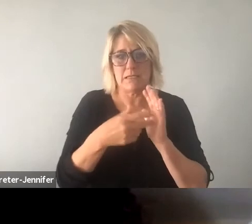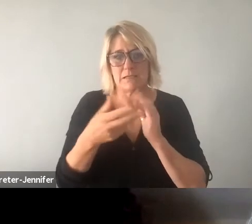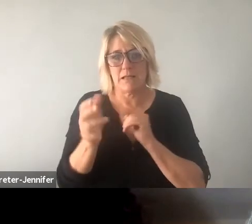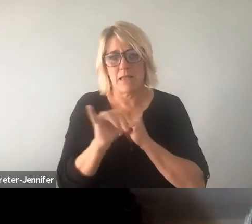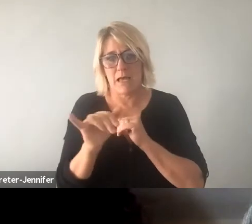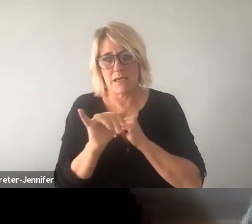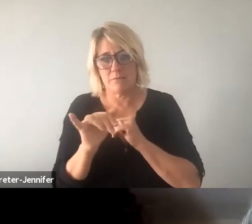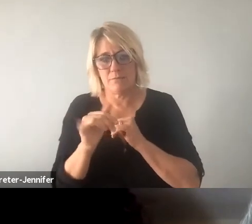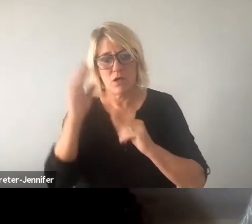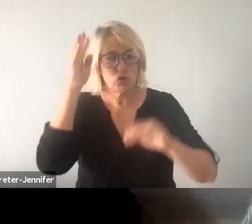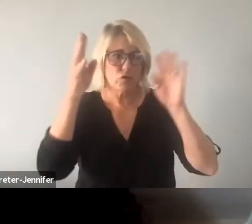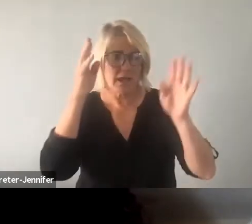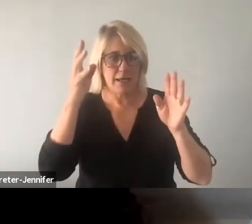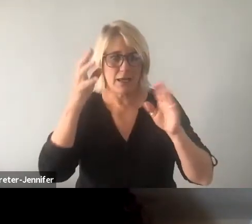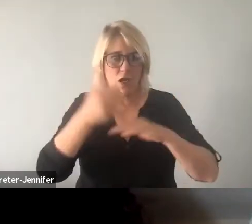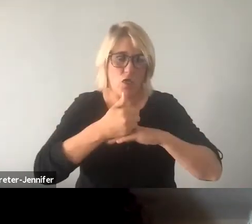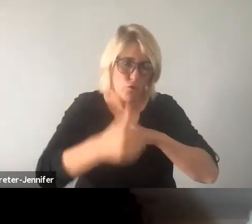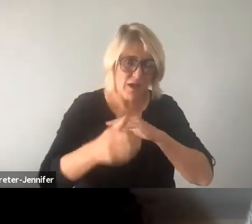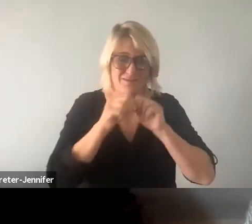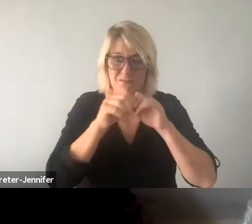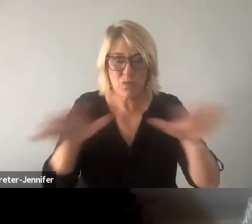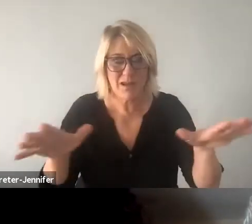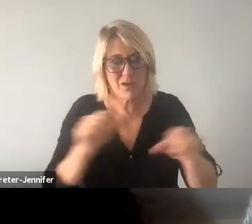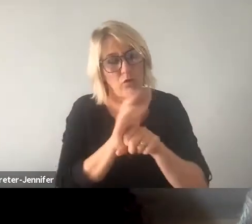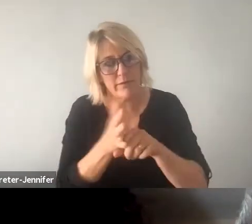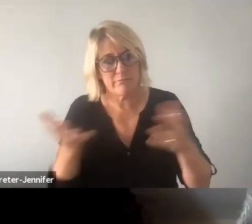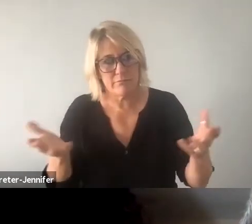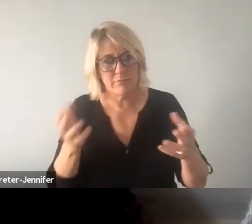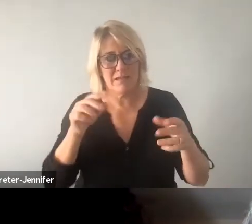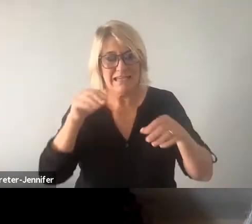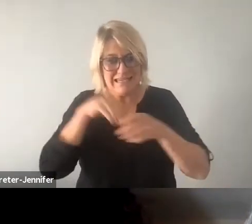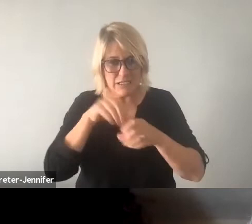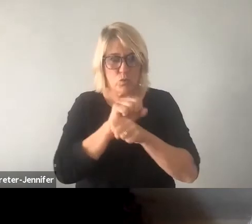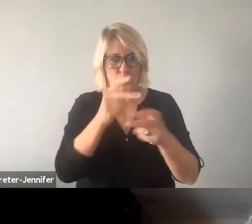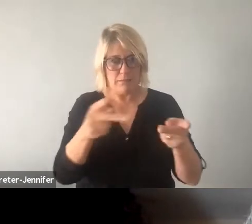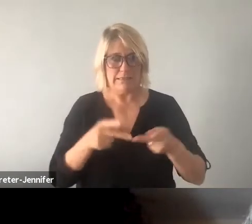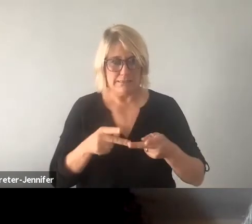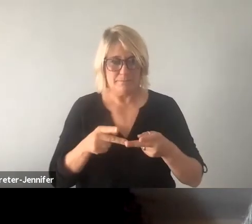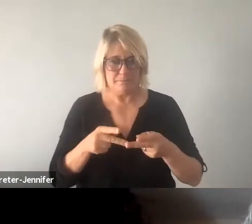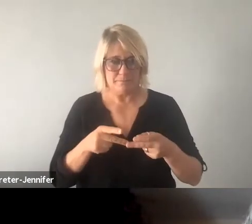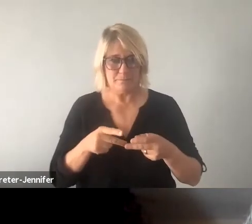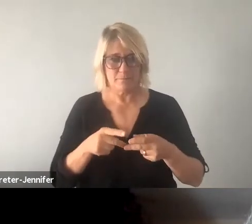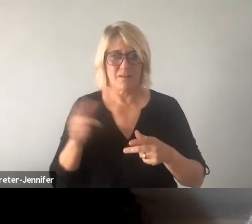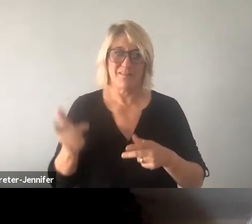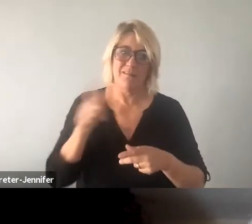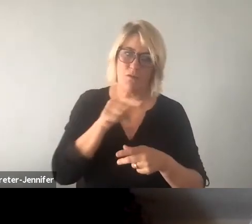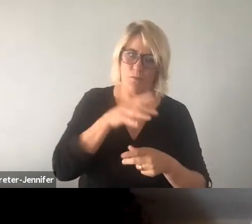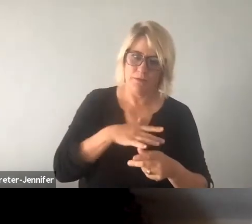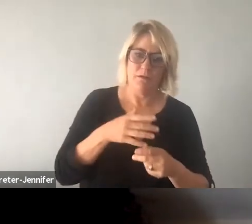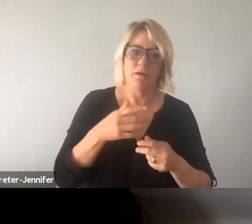individuals are asking for reasonable accommodations that might mean they would be creating a threat of spreading